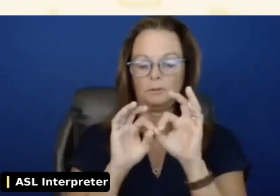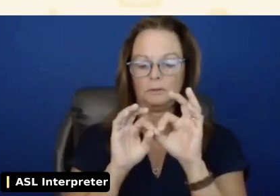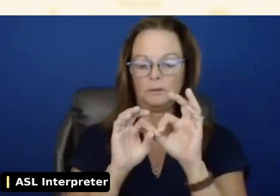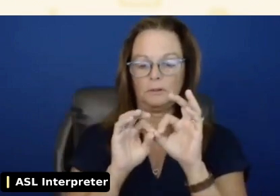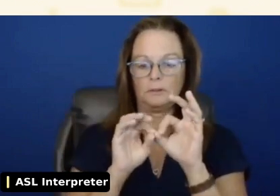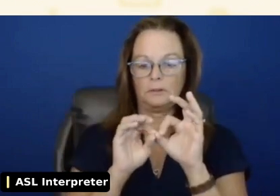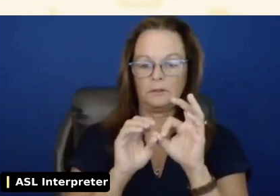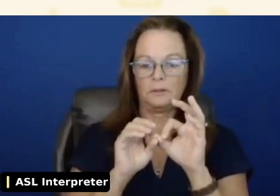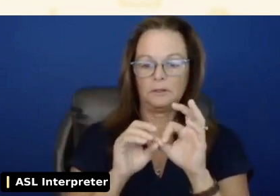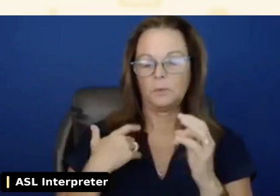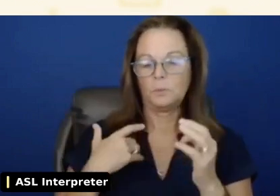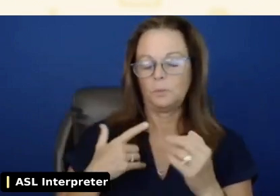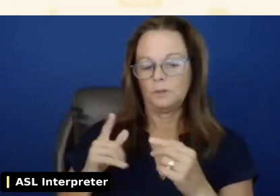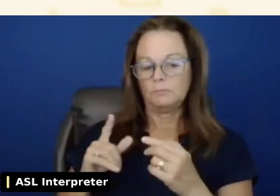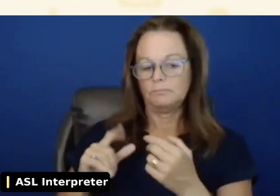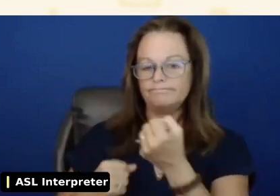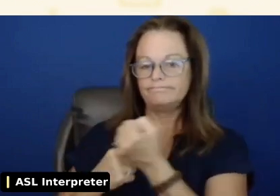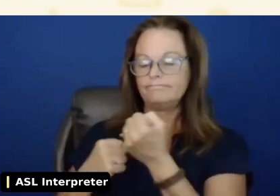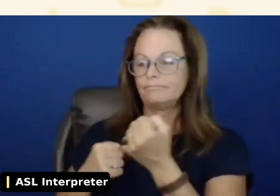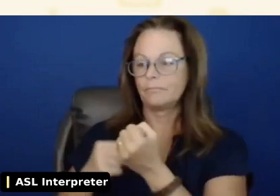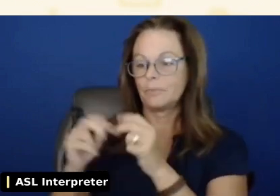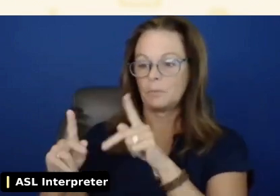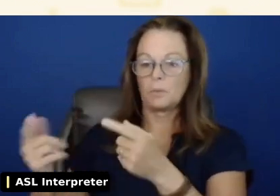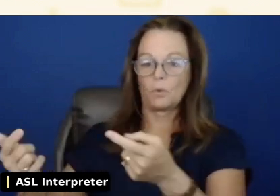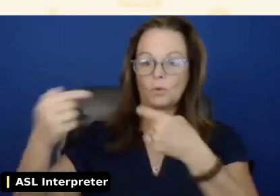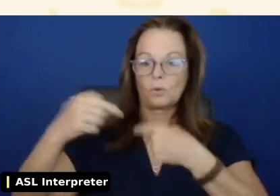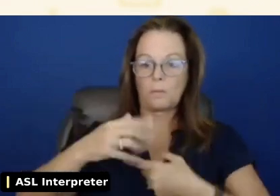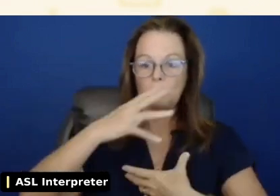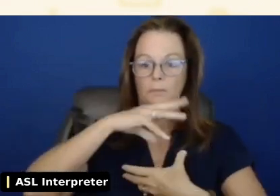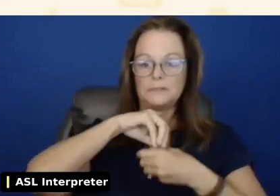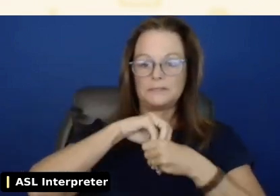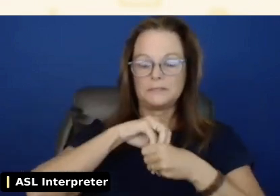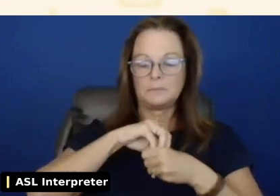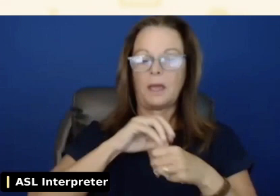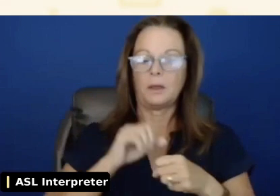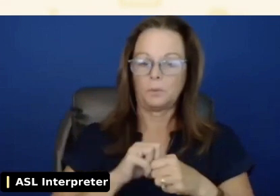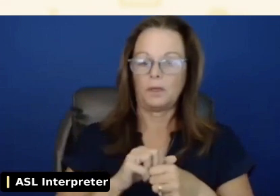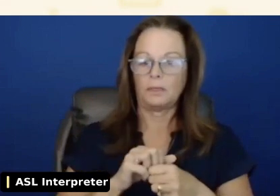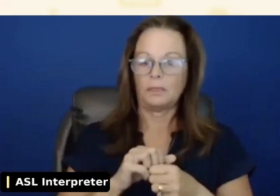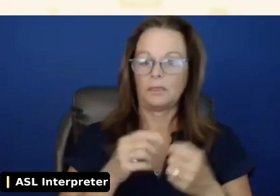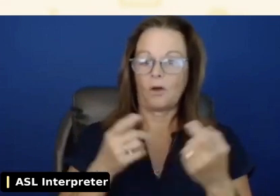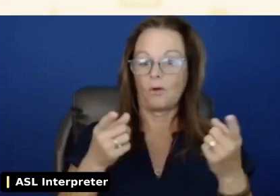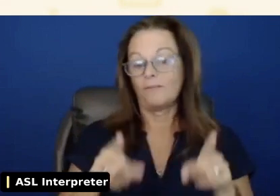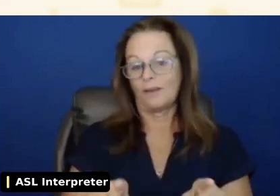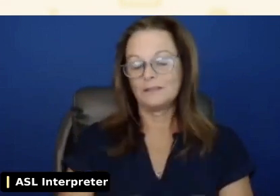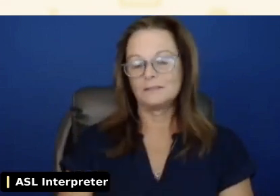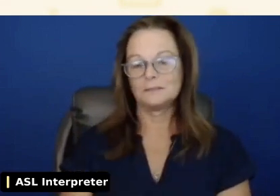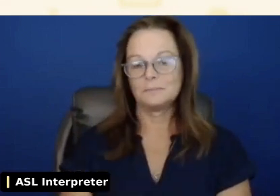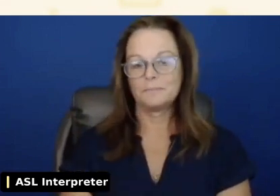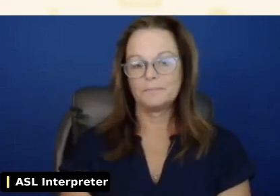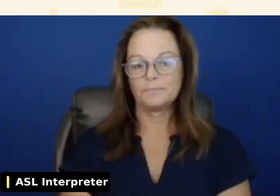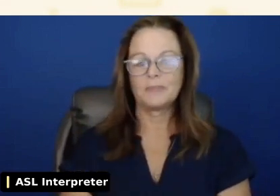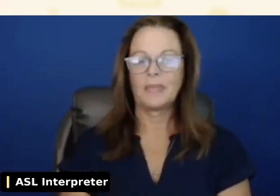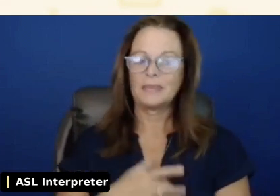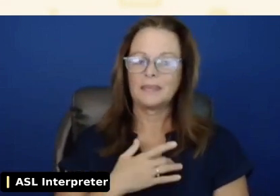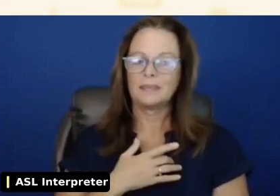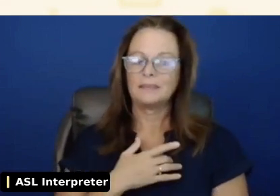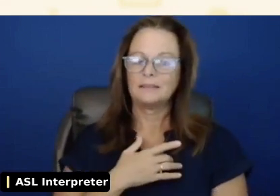and that we also are empathetic about it, to learn,